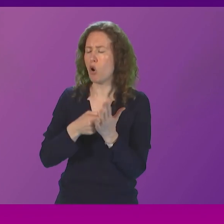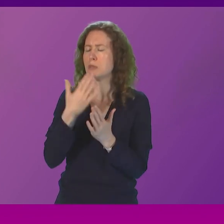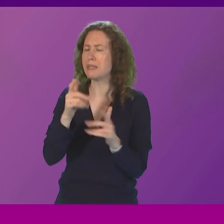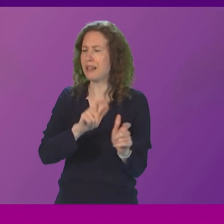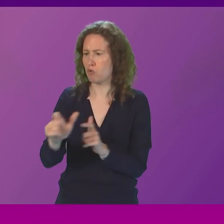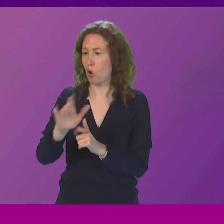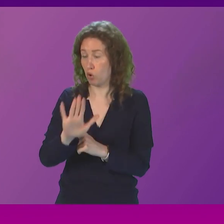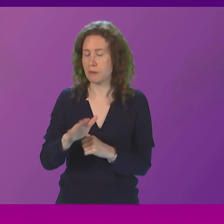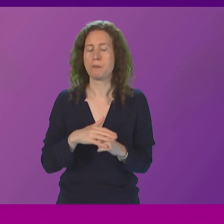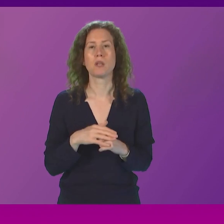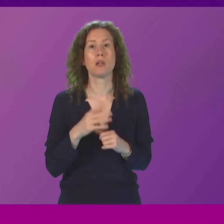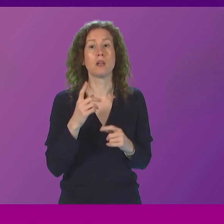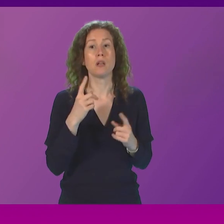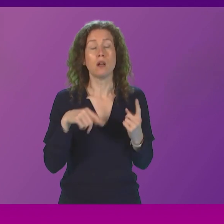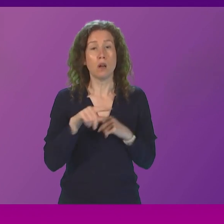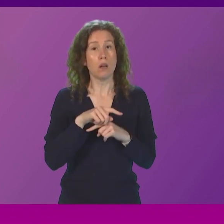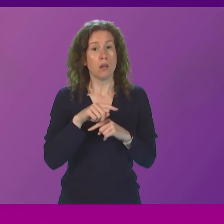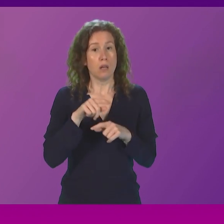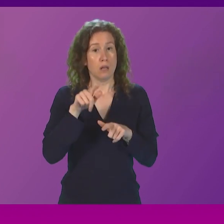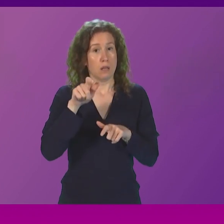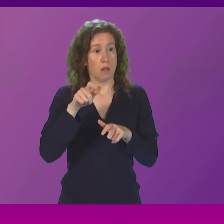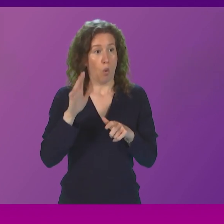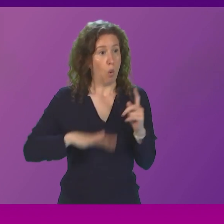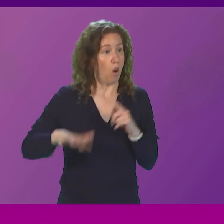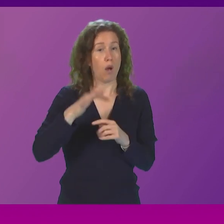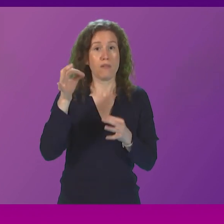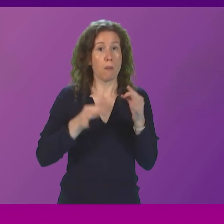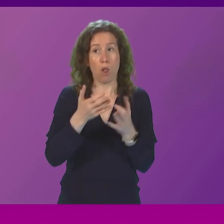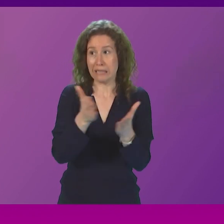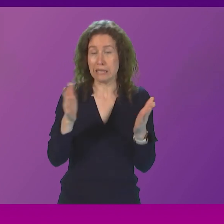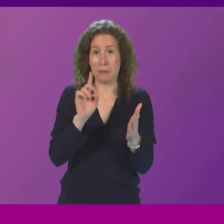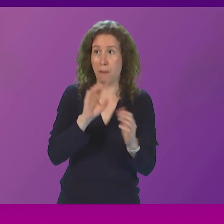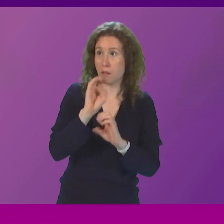Businesses are saying this to politicians across the political spectrum, and SNP members